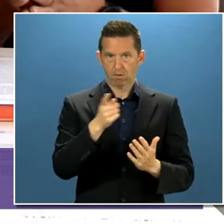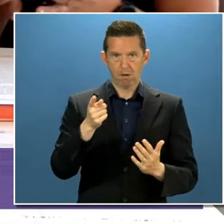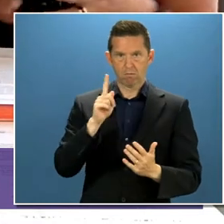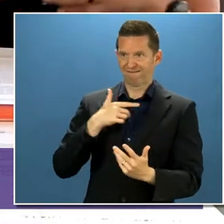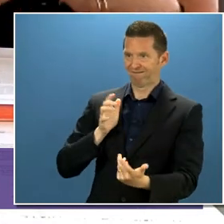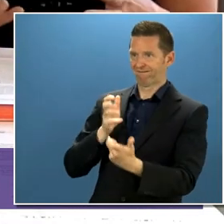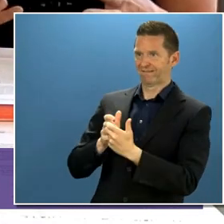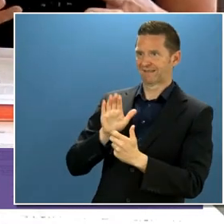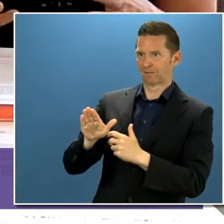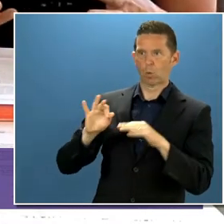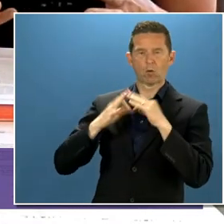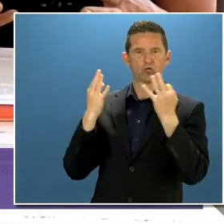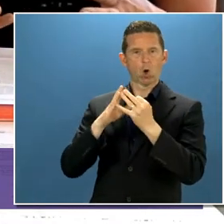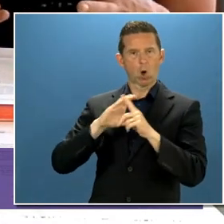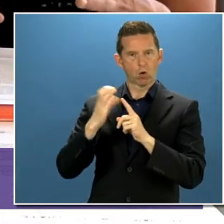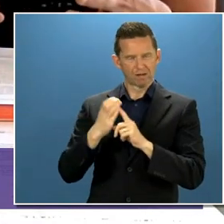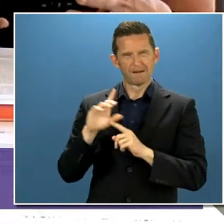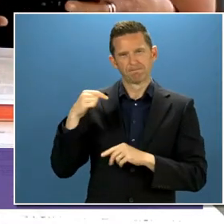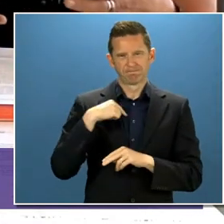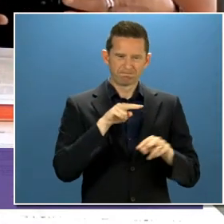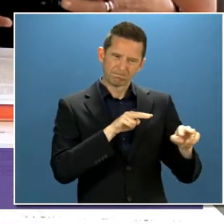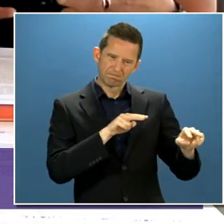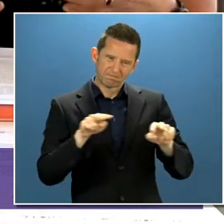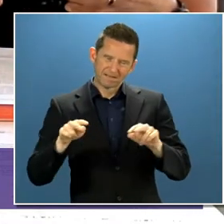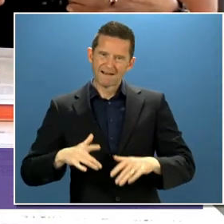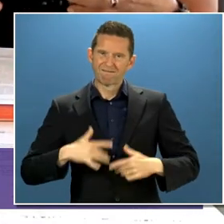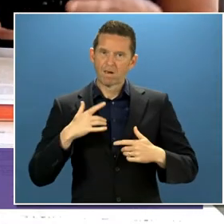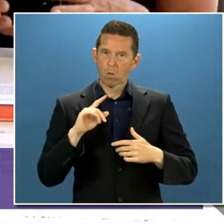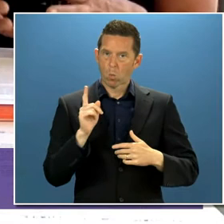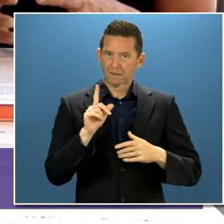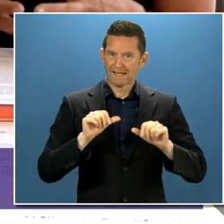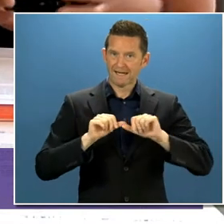And what became quite clear to me is that what we were seeing was that